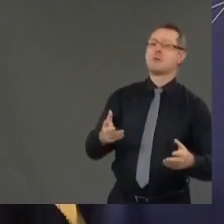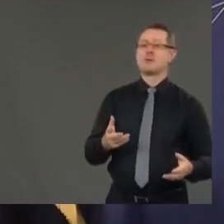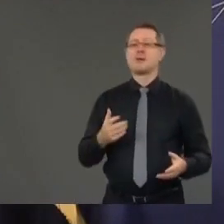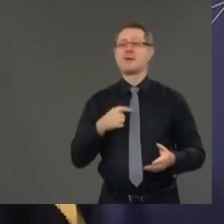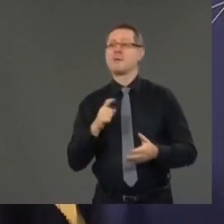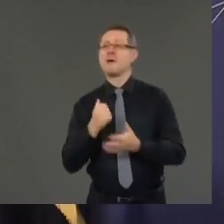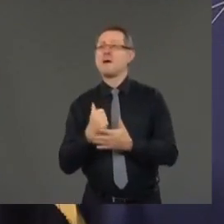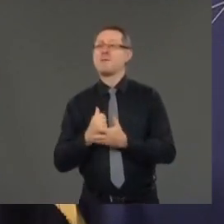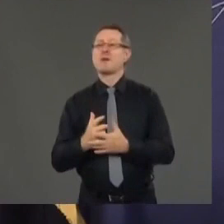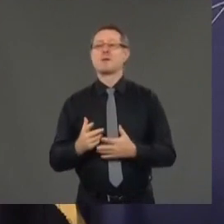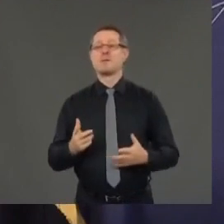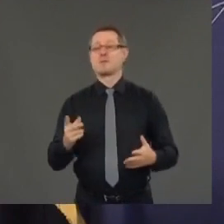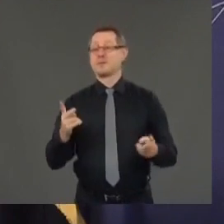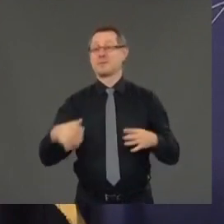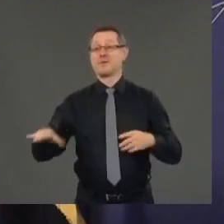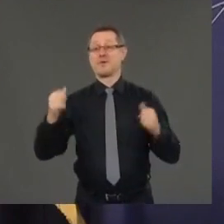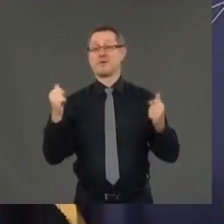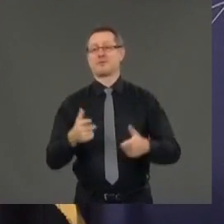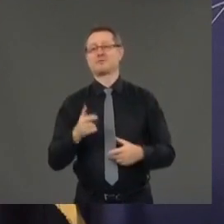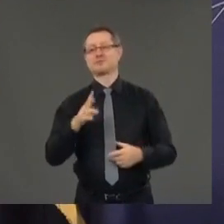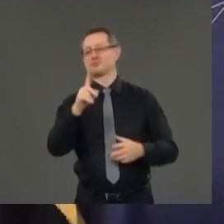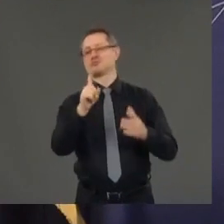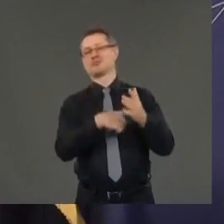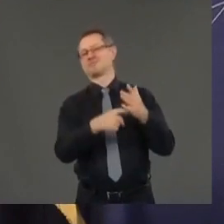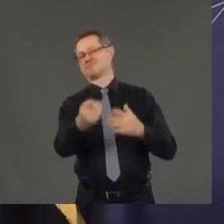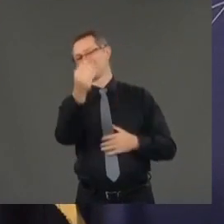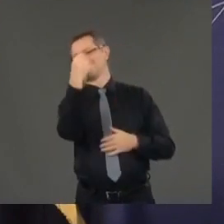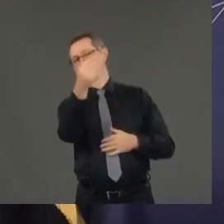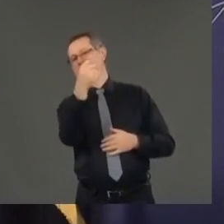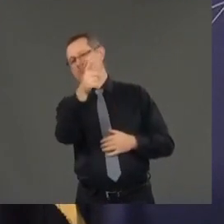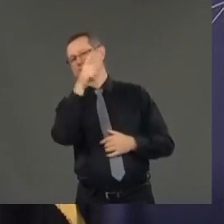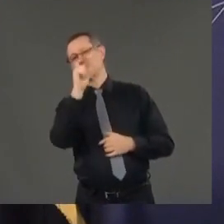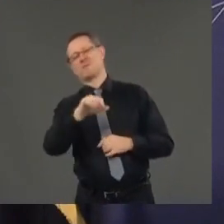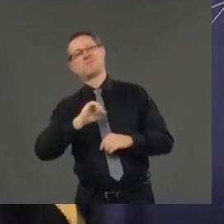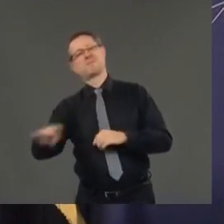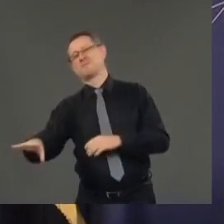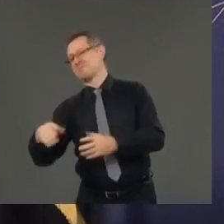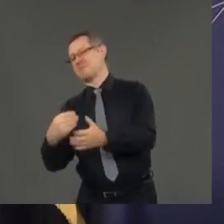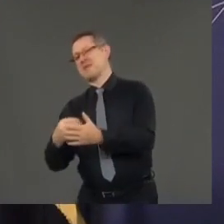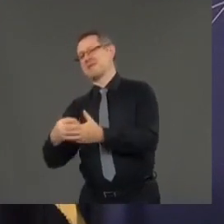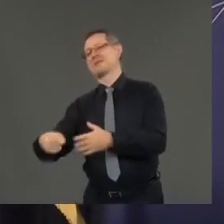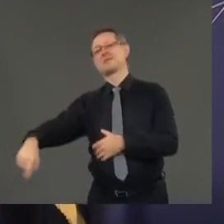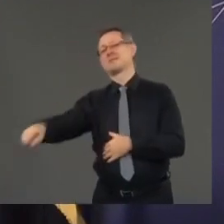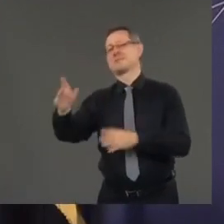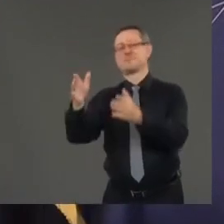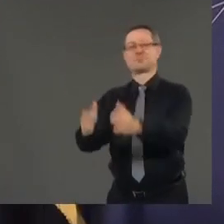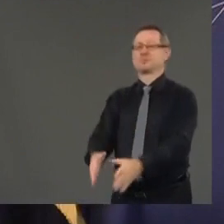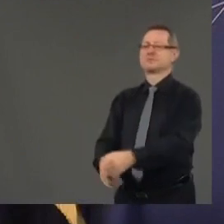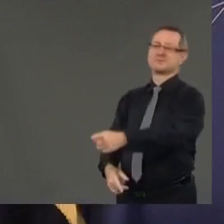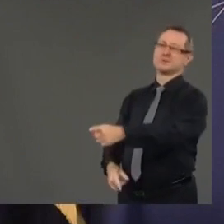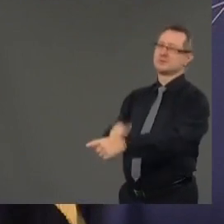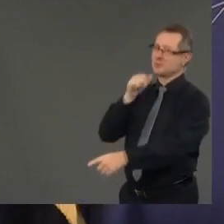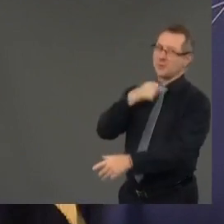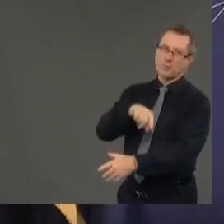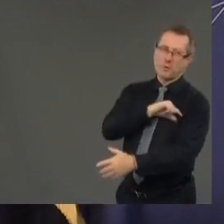THEN I'M GOING TO SAY, WELL, WE WERE RUSHING TO GIVE OUT THE CHECKS QUICKLY BECAUSE WE WANTED